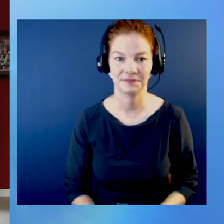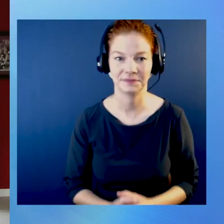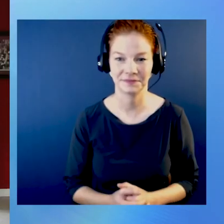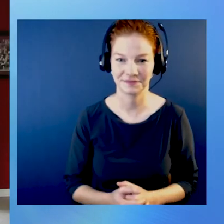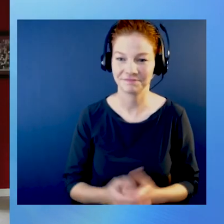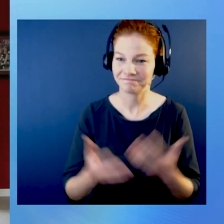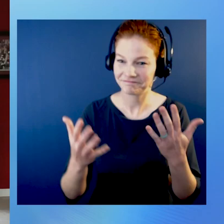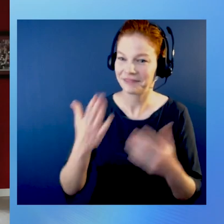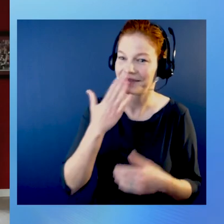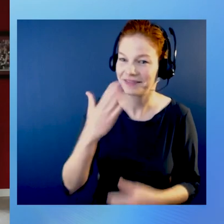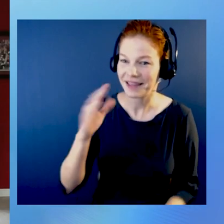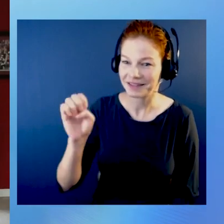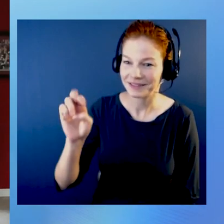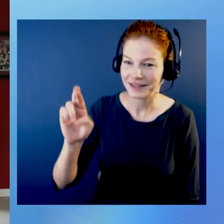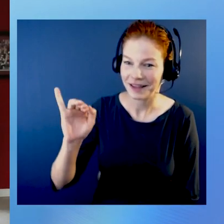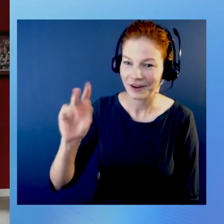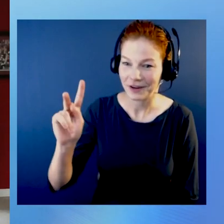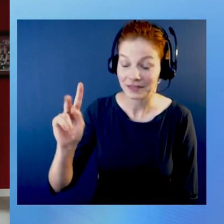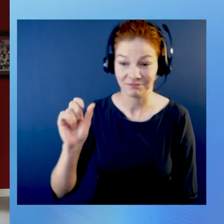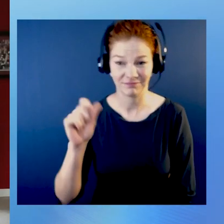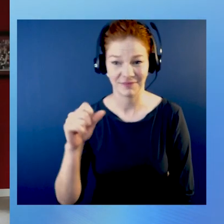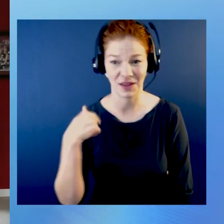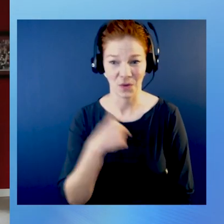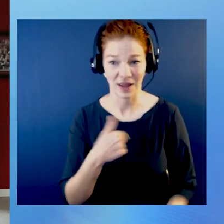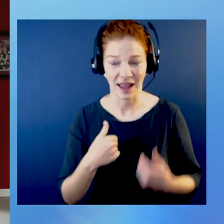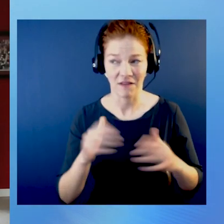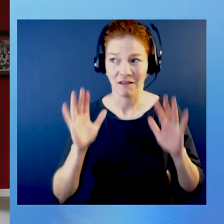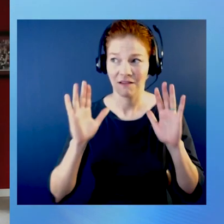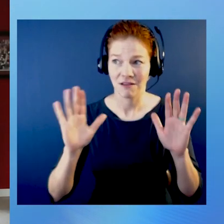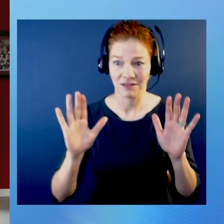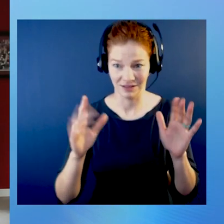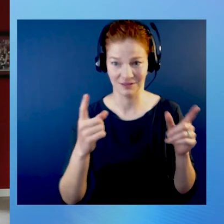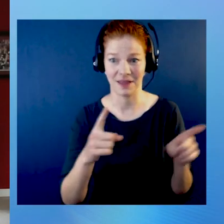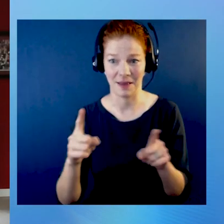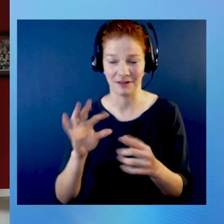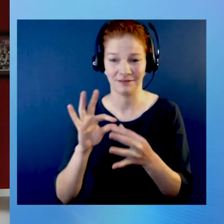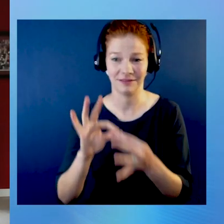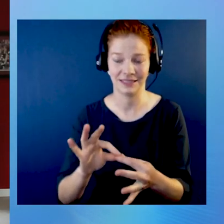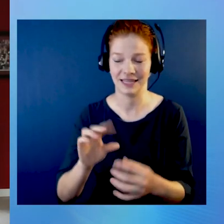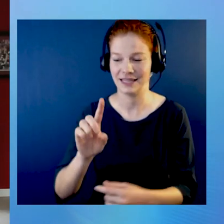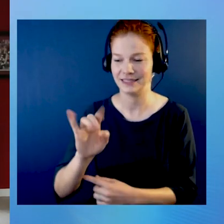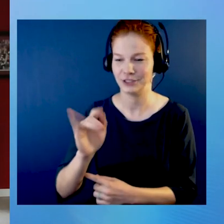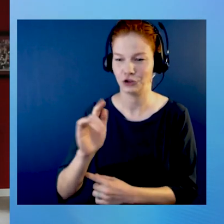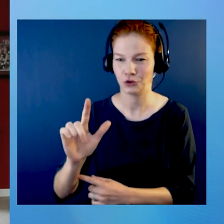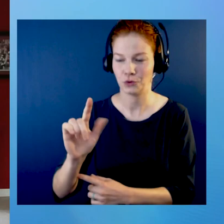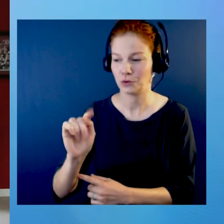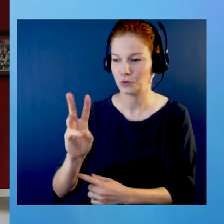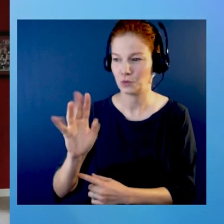Thanks Erik. We definitely have some amazing things happening around Digital Twins and IoT in Azure.